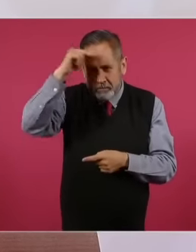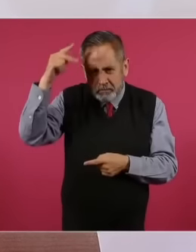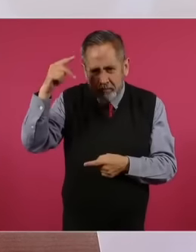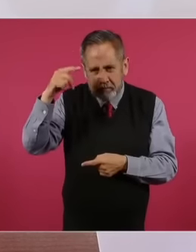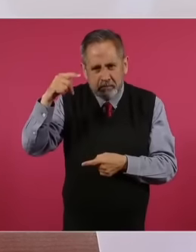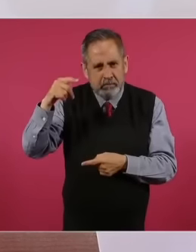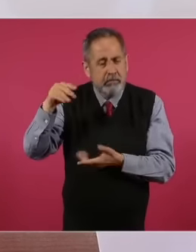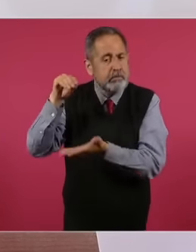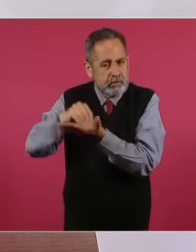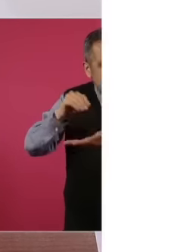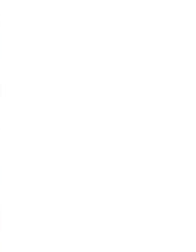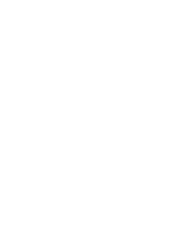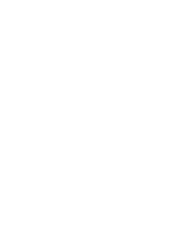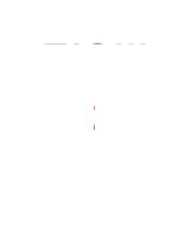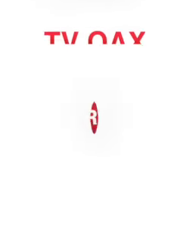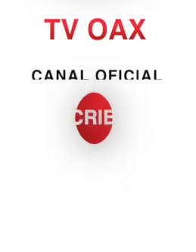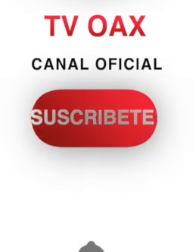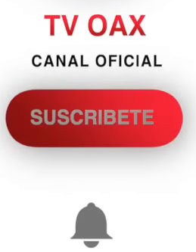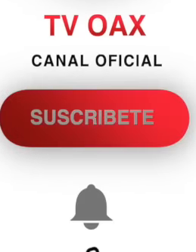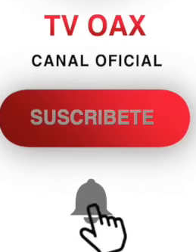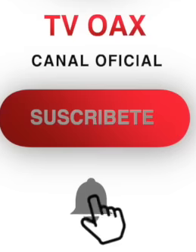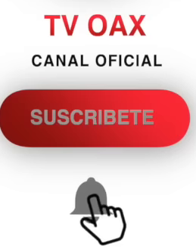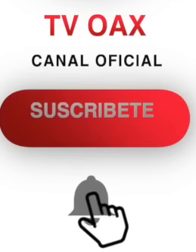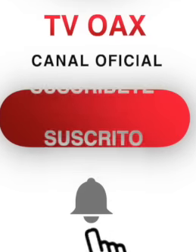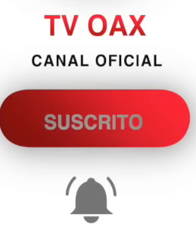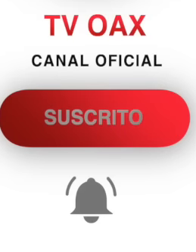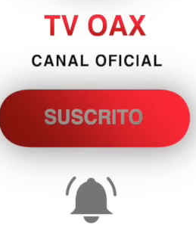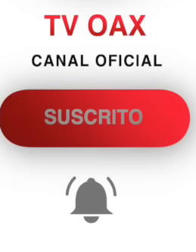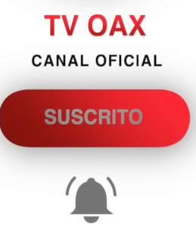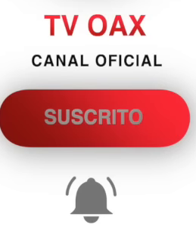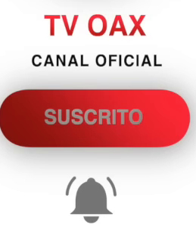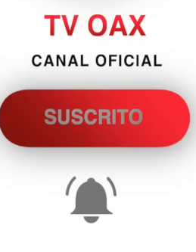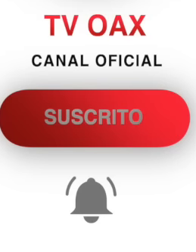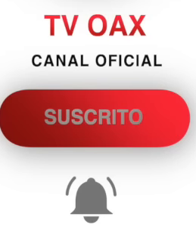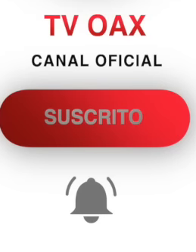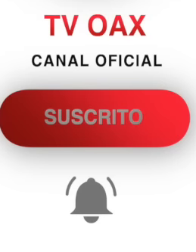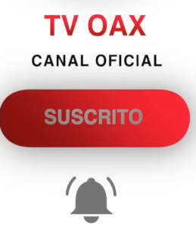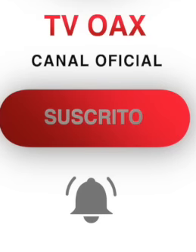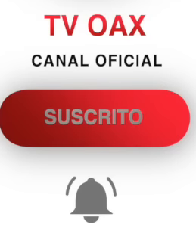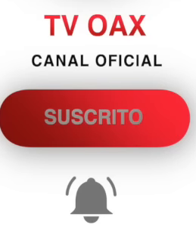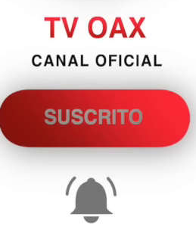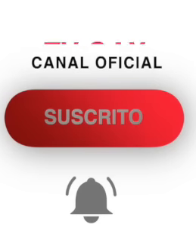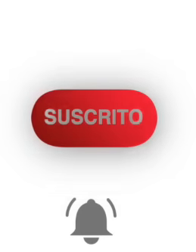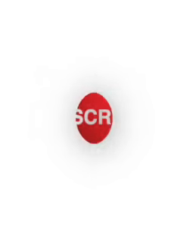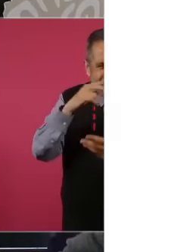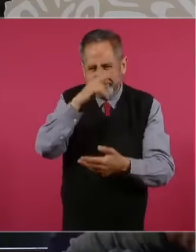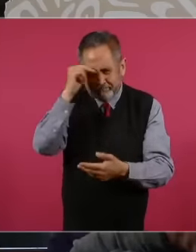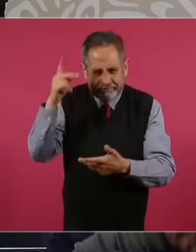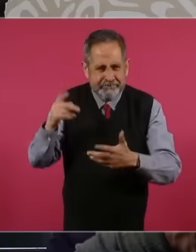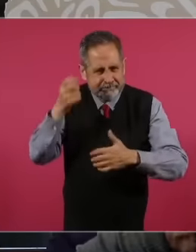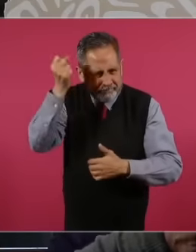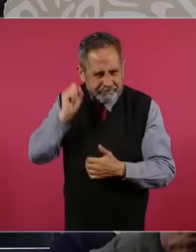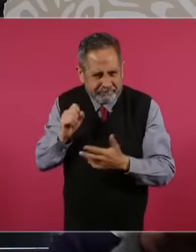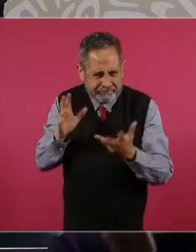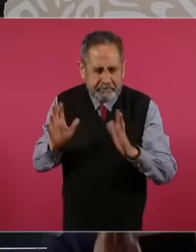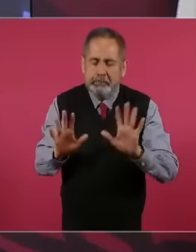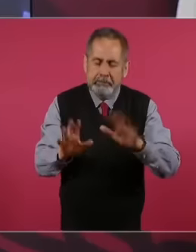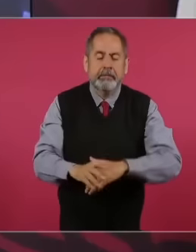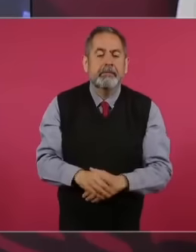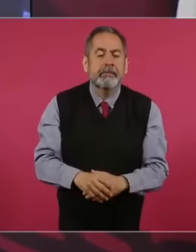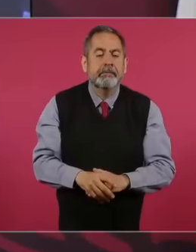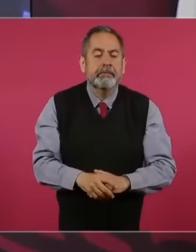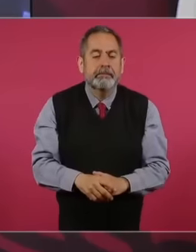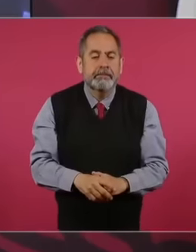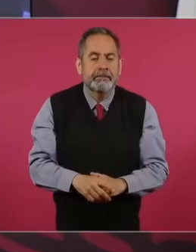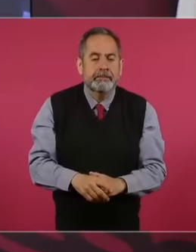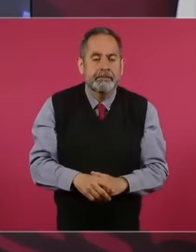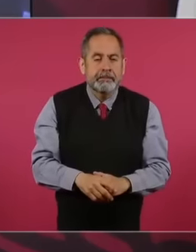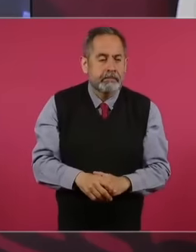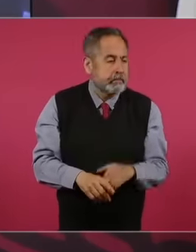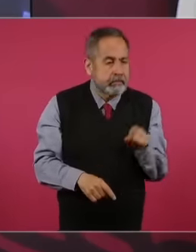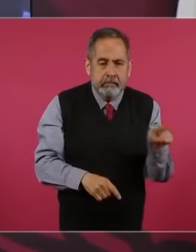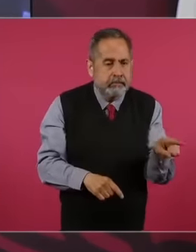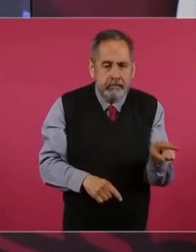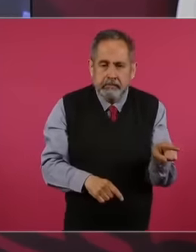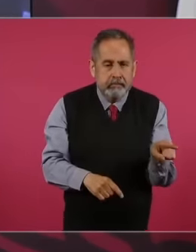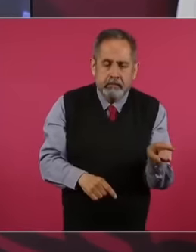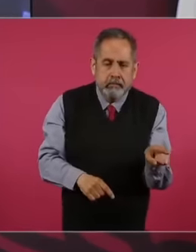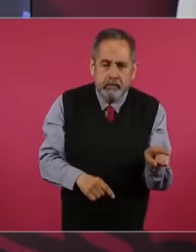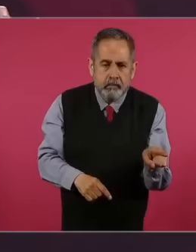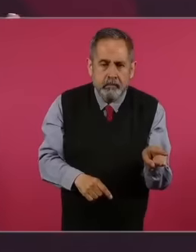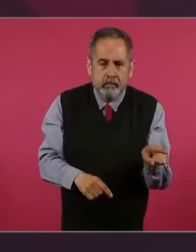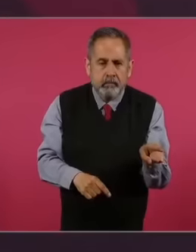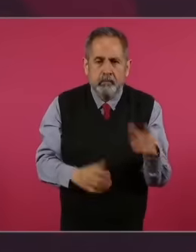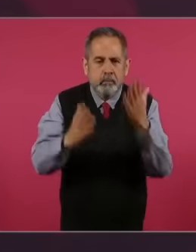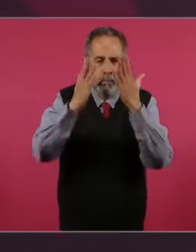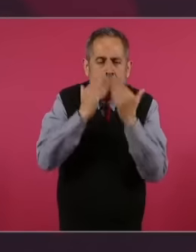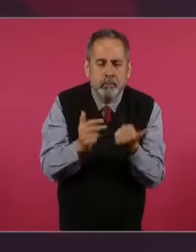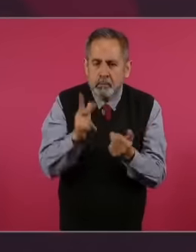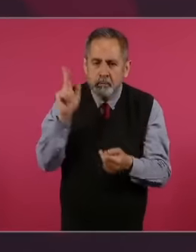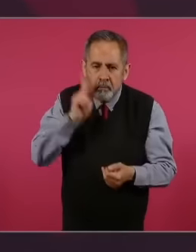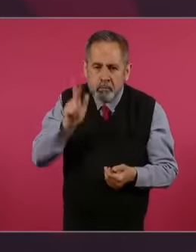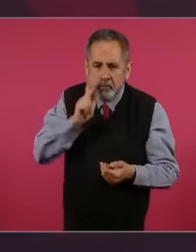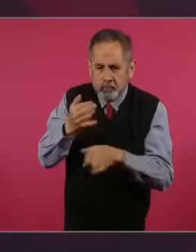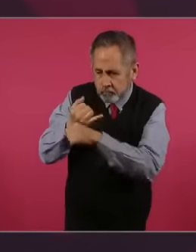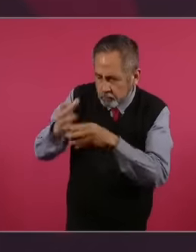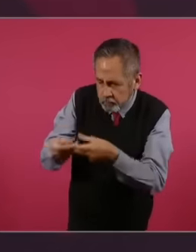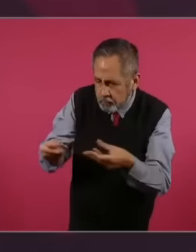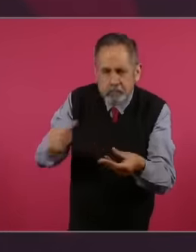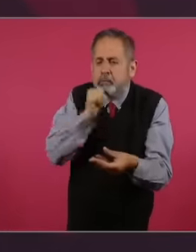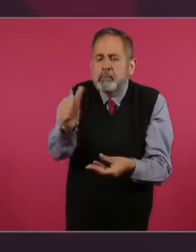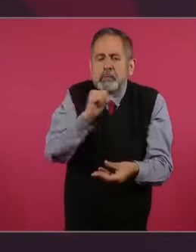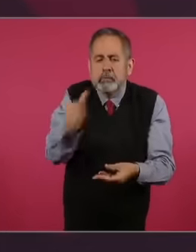Sinaloa nothing more for without having any information nothing more than this the survey